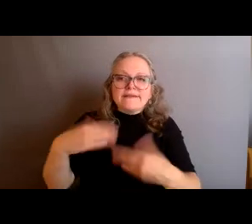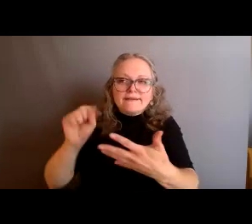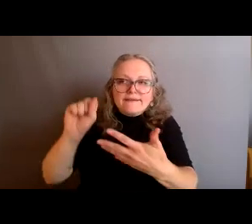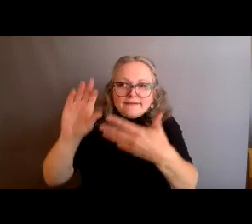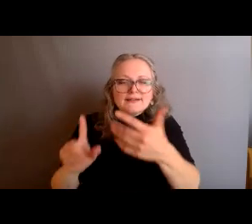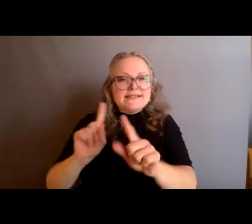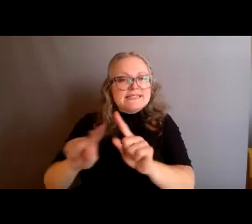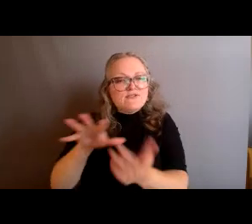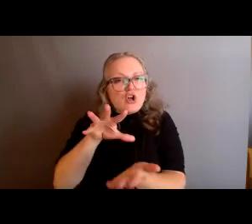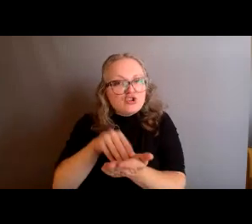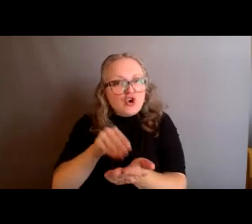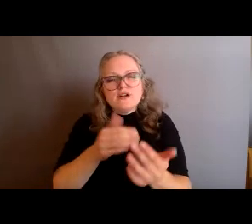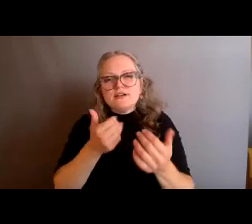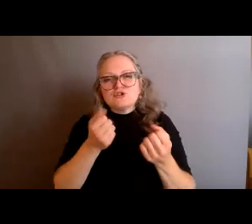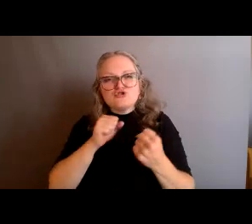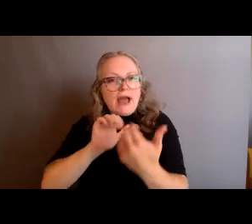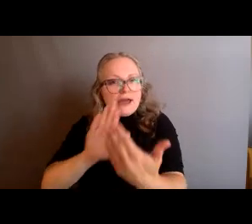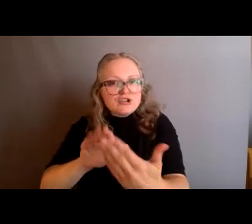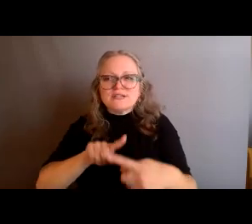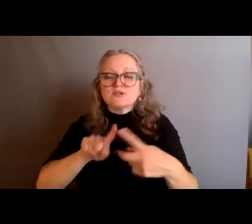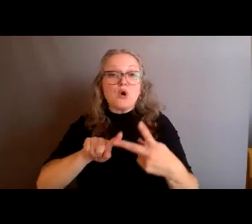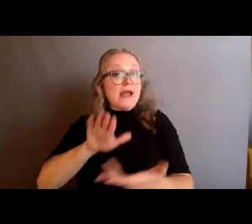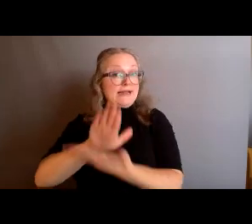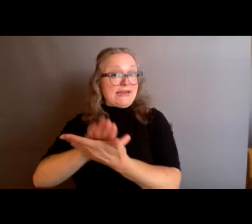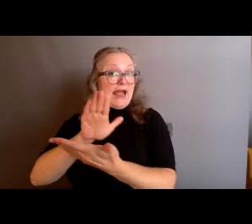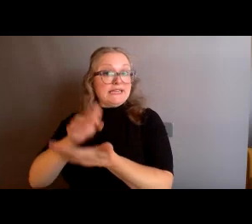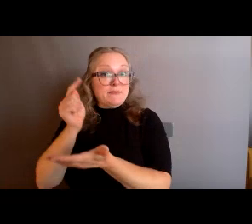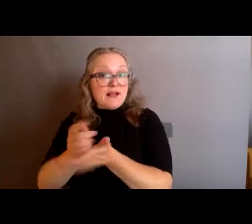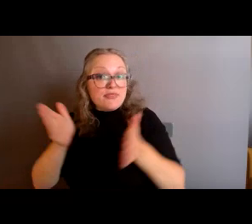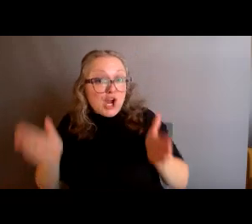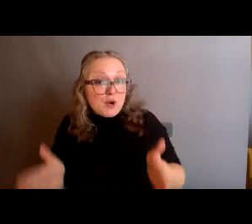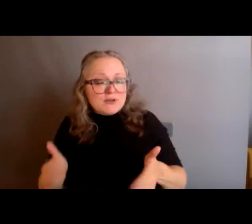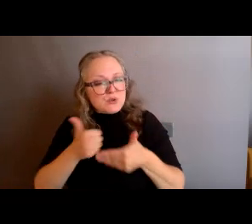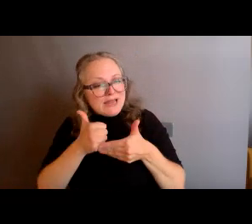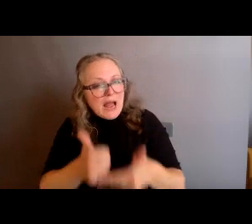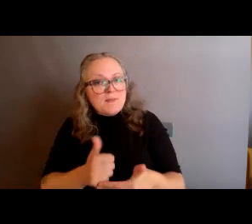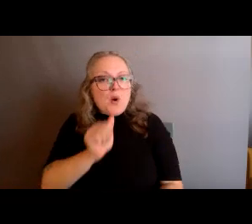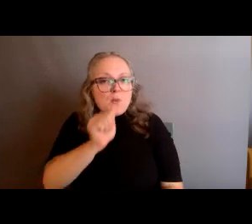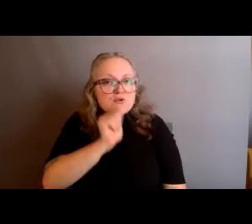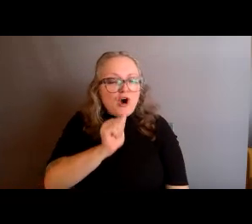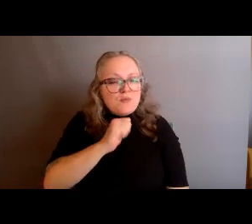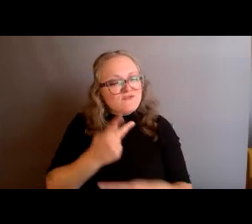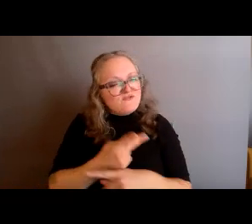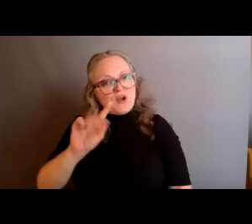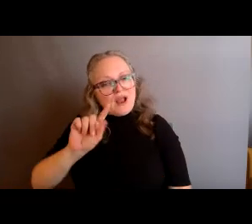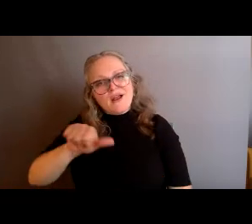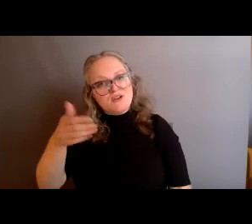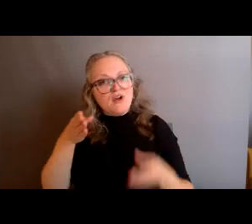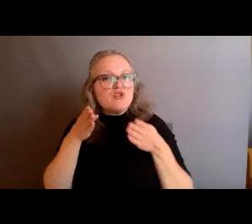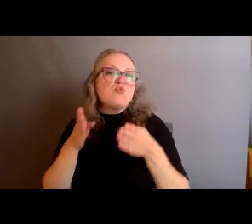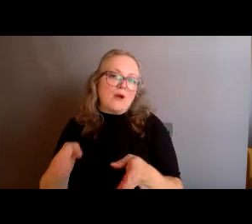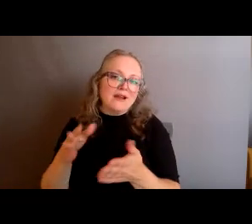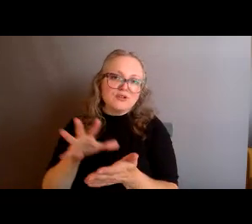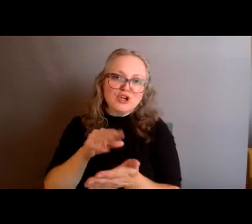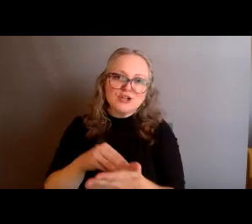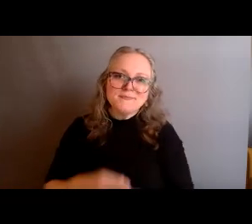or an academic therapist, somebody that can help them cope with other ways to learn.